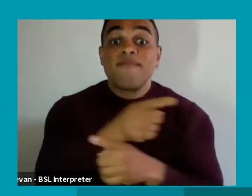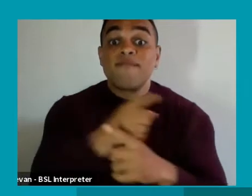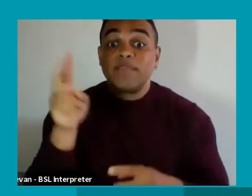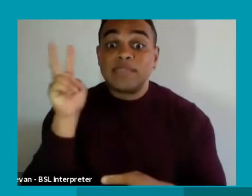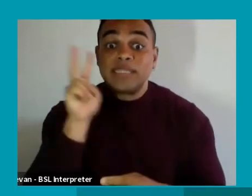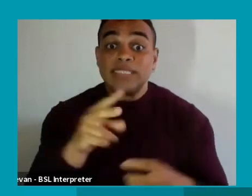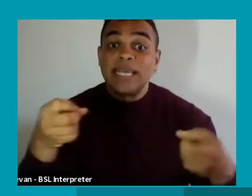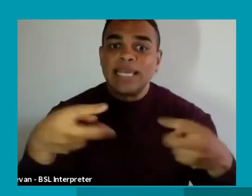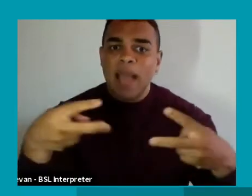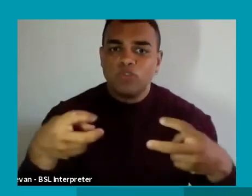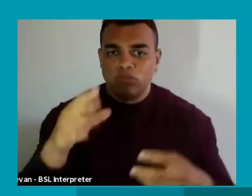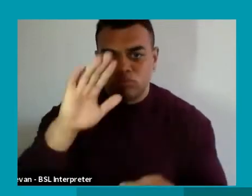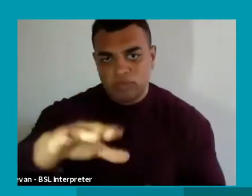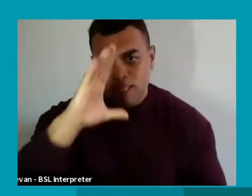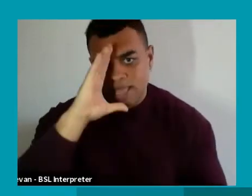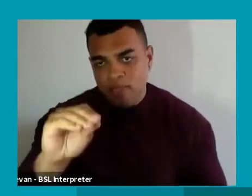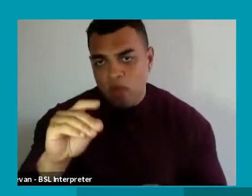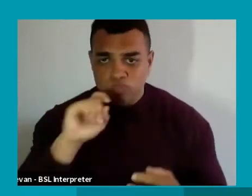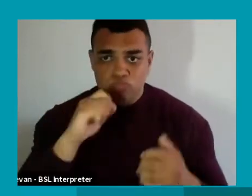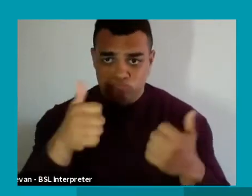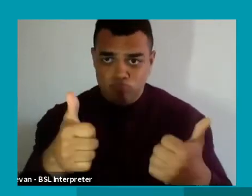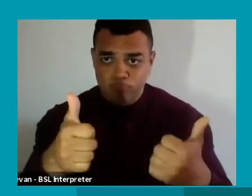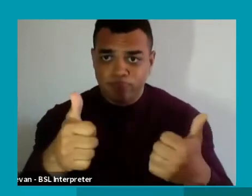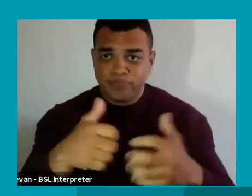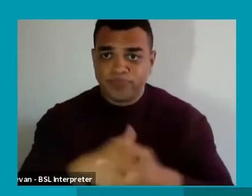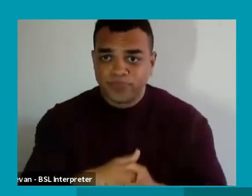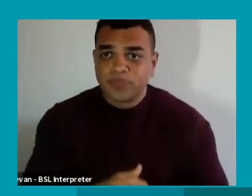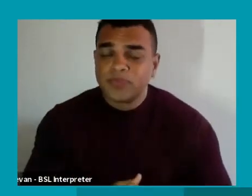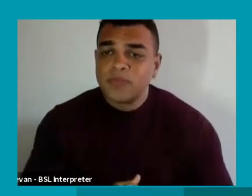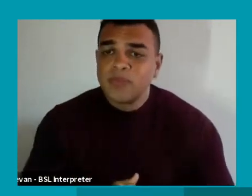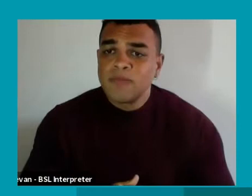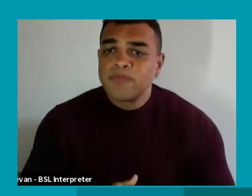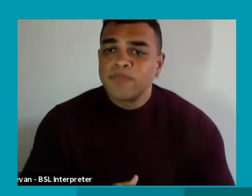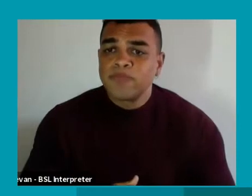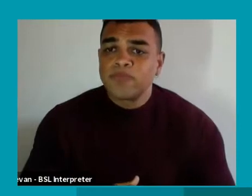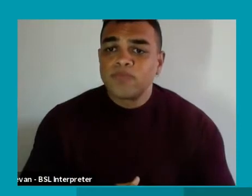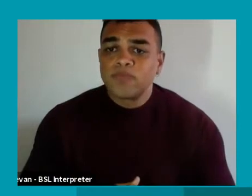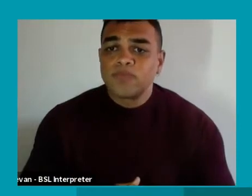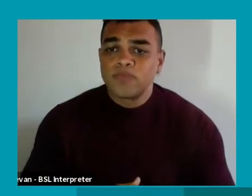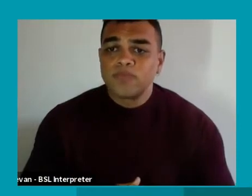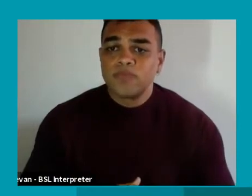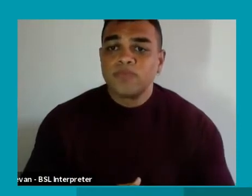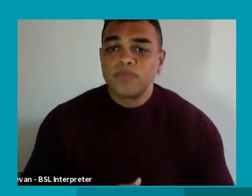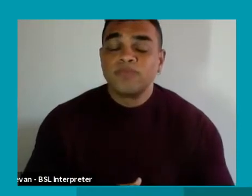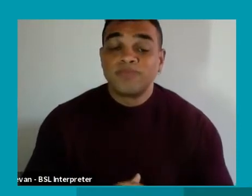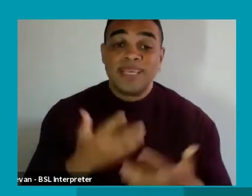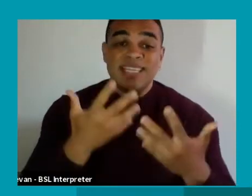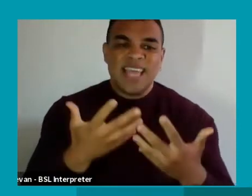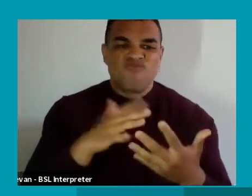And this is one of a series of career planning webinars. We will spend about 30 to 40 minutes today with around 10 minutes for